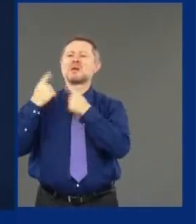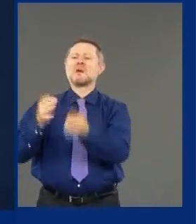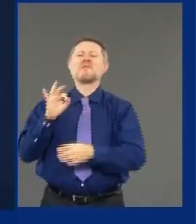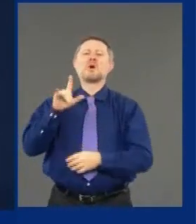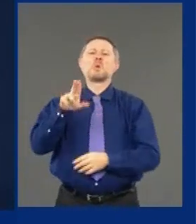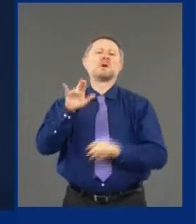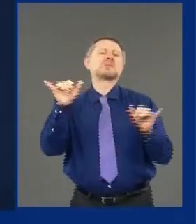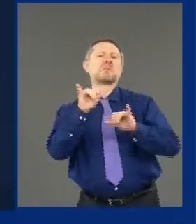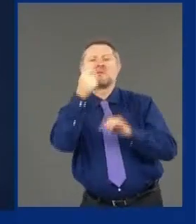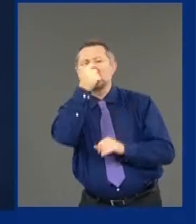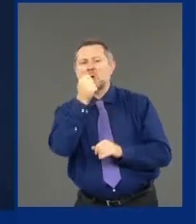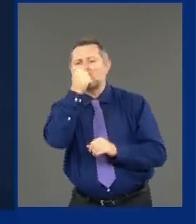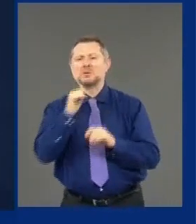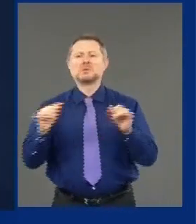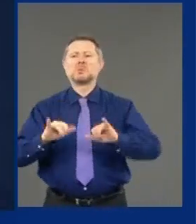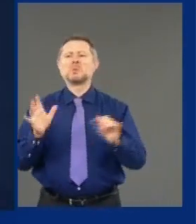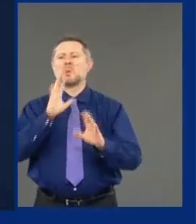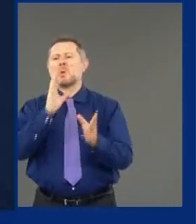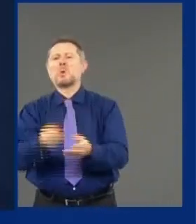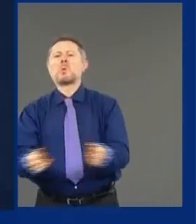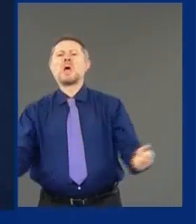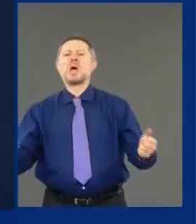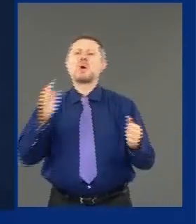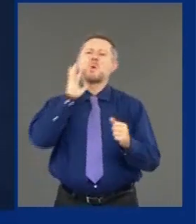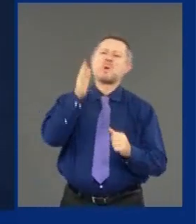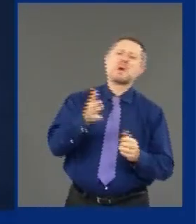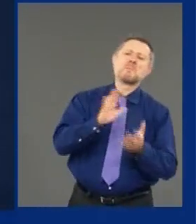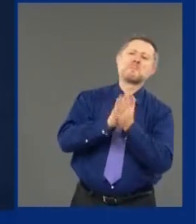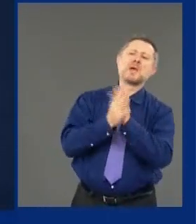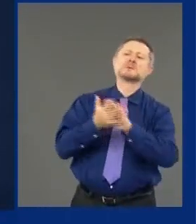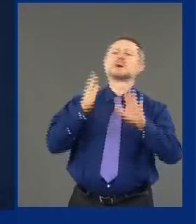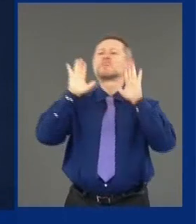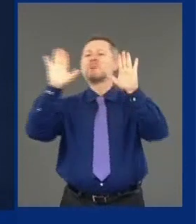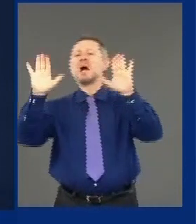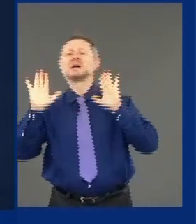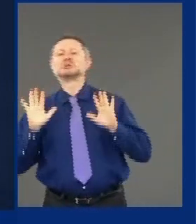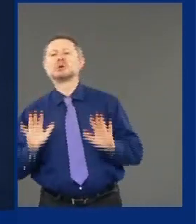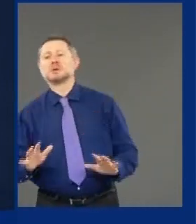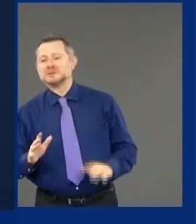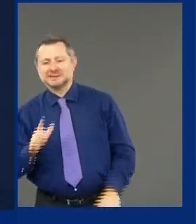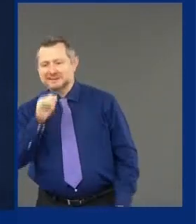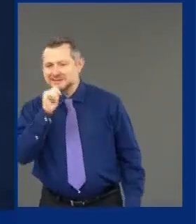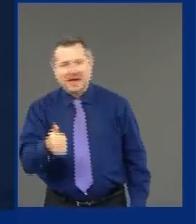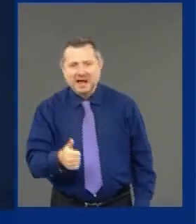OUT OF HIS MOUTH. HE WAS IN DENIAL OF THE VIRUS FROM DAY ONE. IT'S JUST THE THROUGH, IT'S